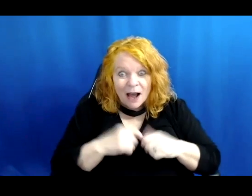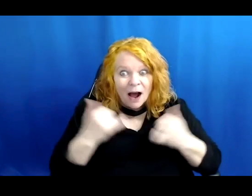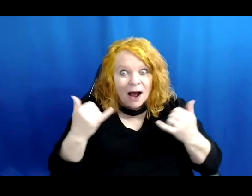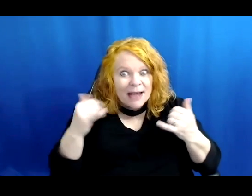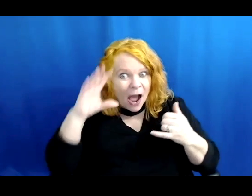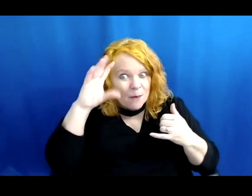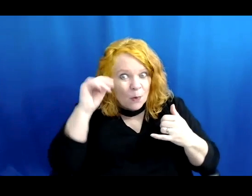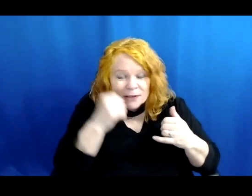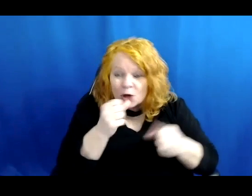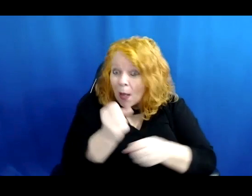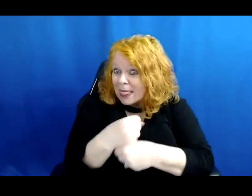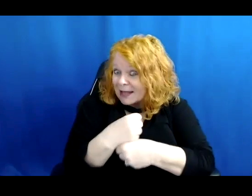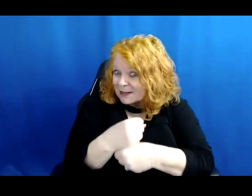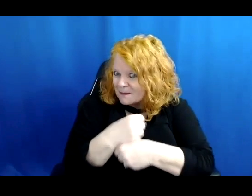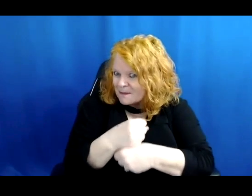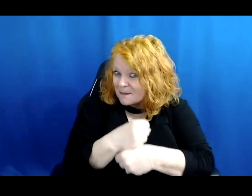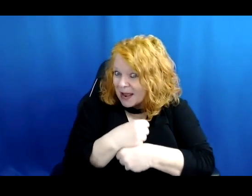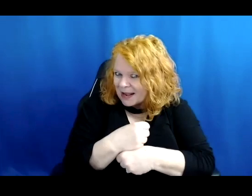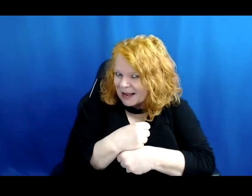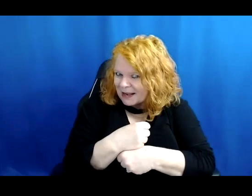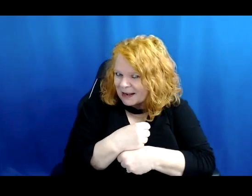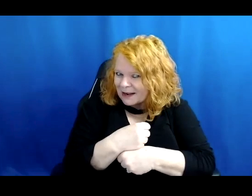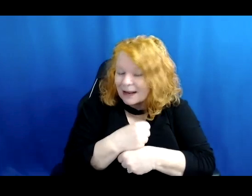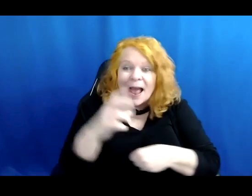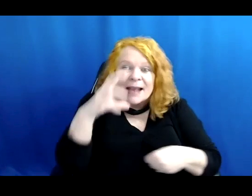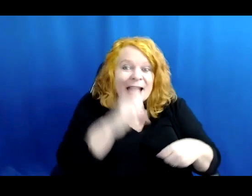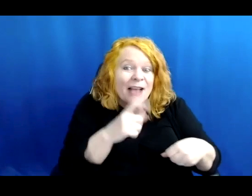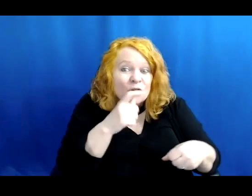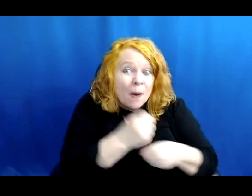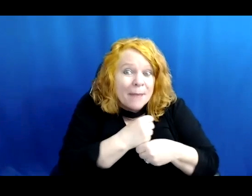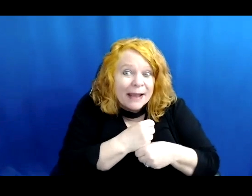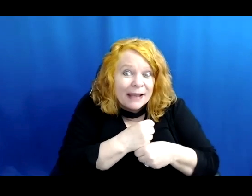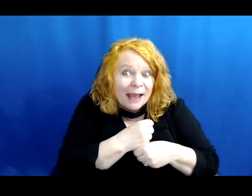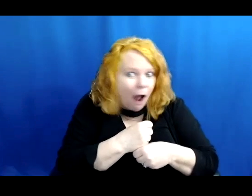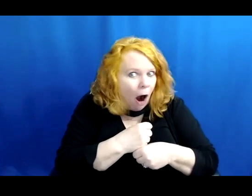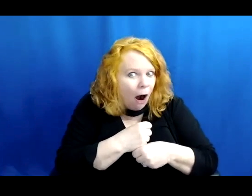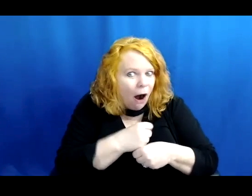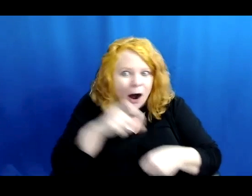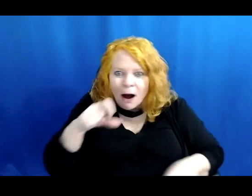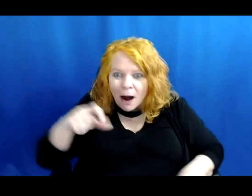Time to make our craft. Guess who we are making?